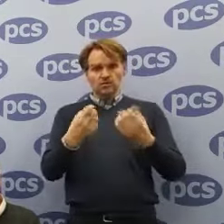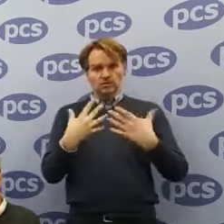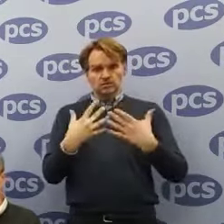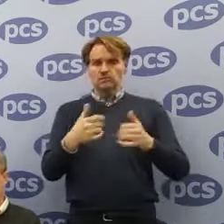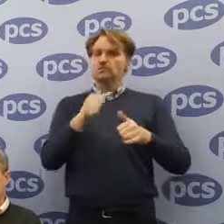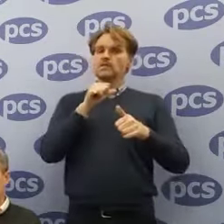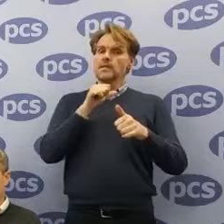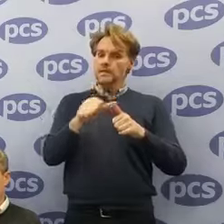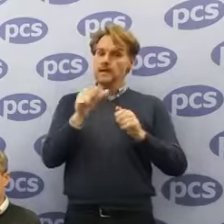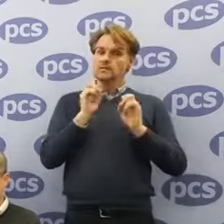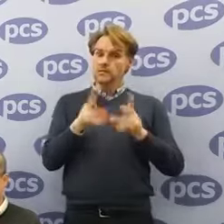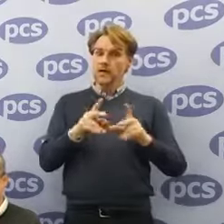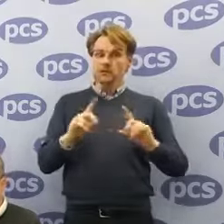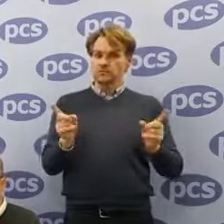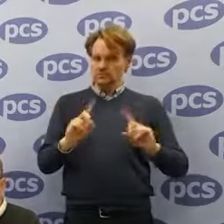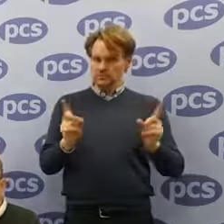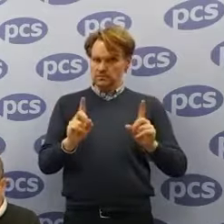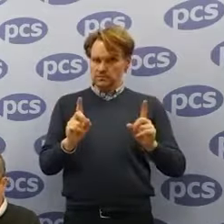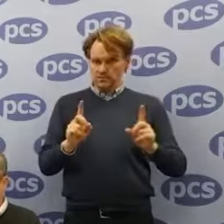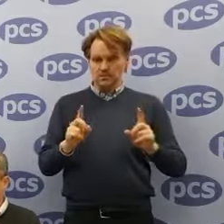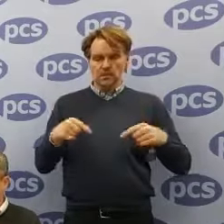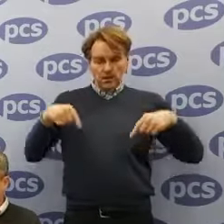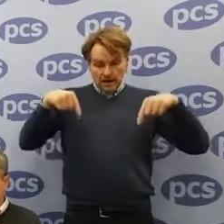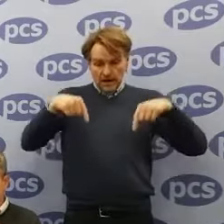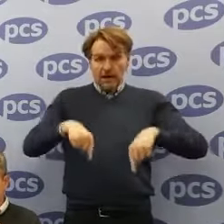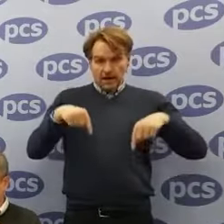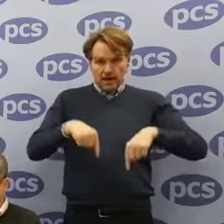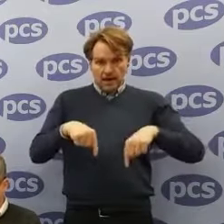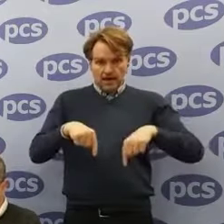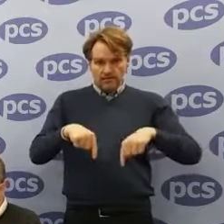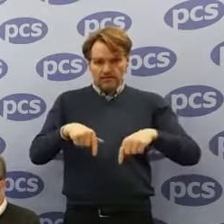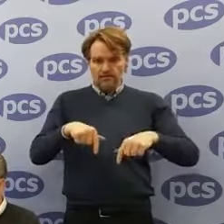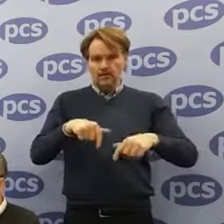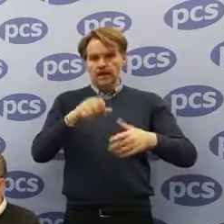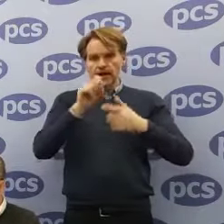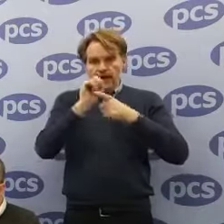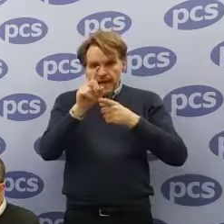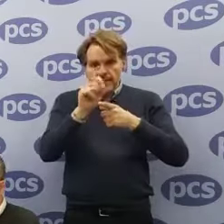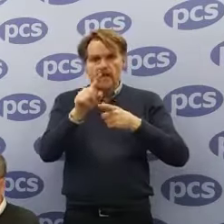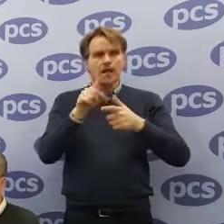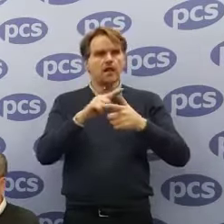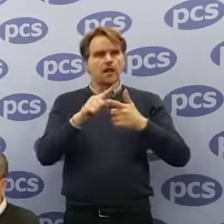think is we at the centre will send out a lot of emails, a lot of leaflets and we